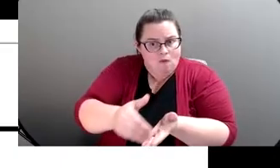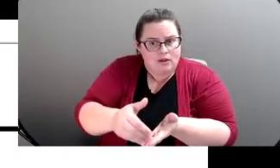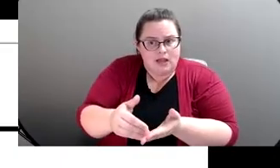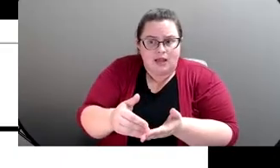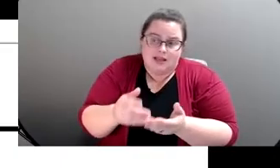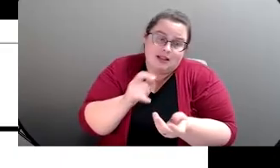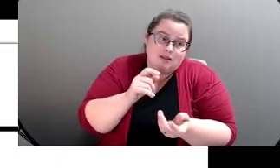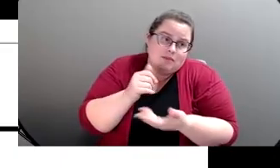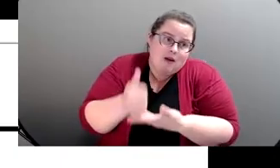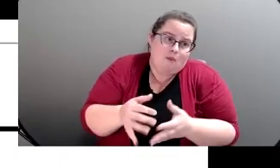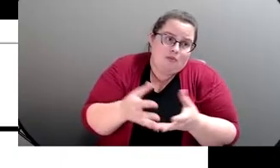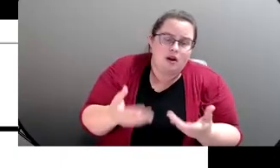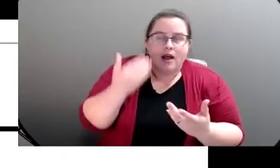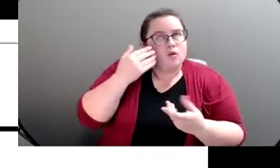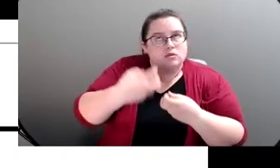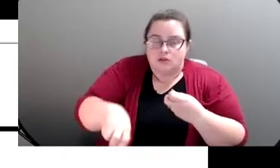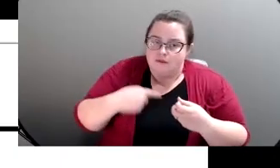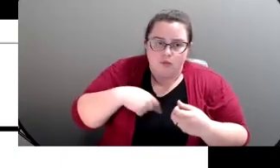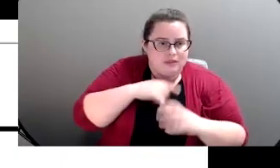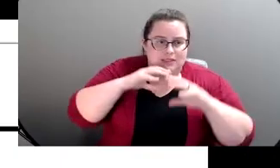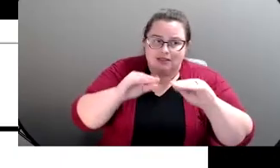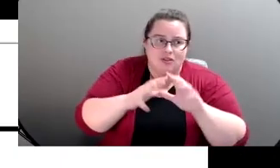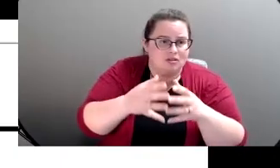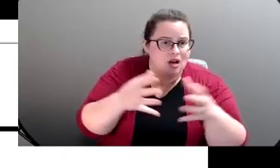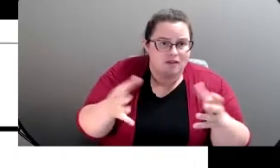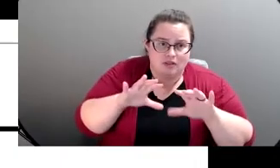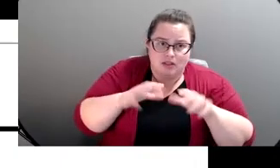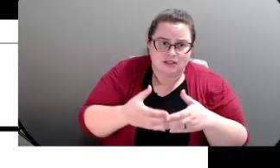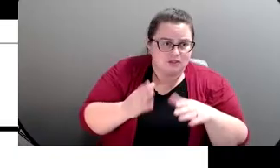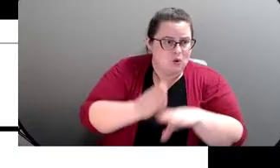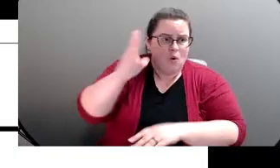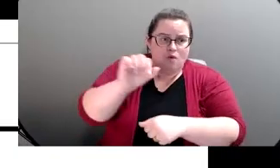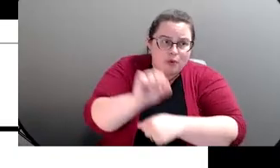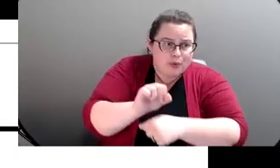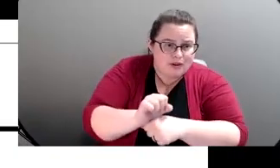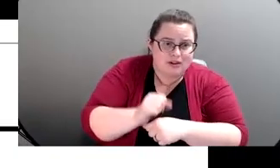I know we're all teaching many classes. We're all overworked, underpaid, we're all overburdened